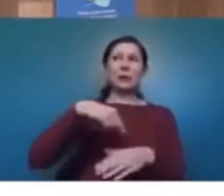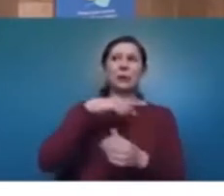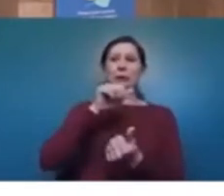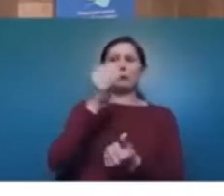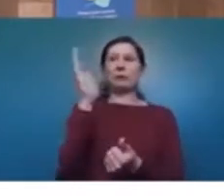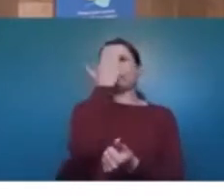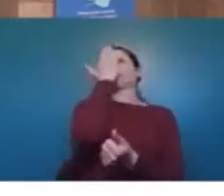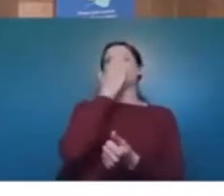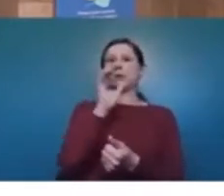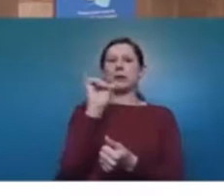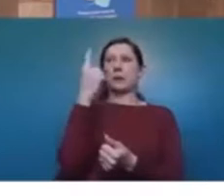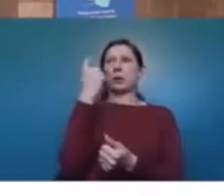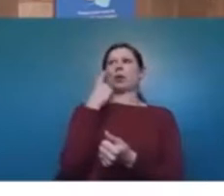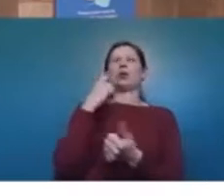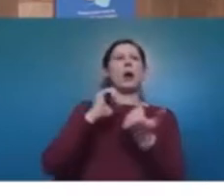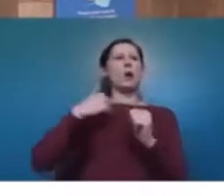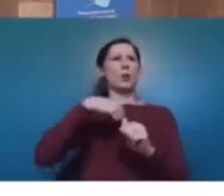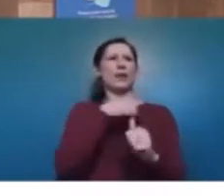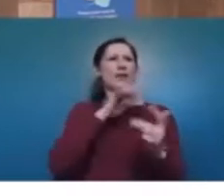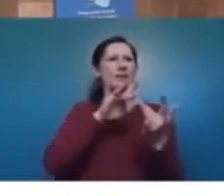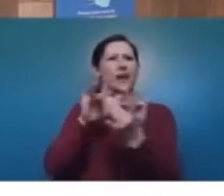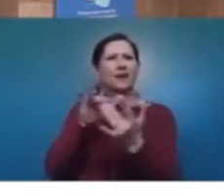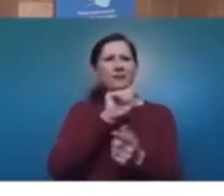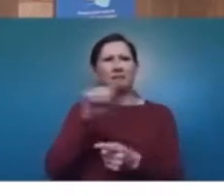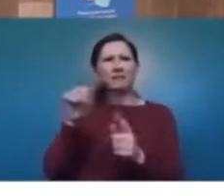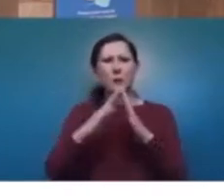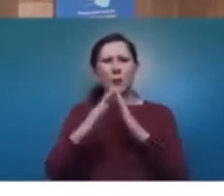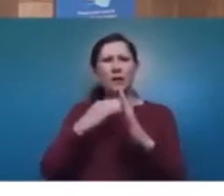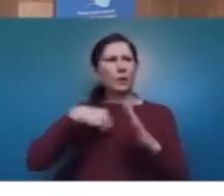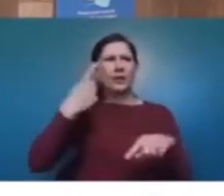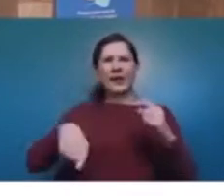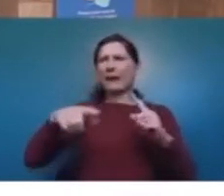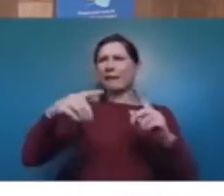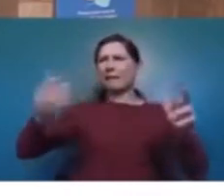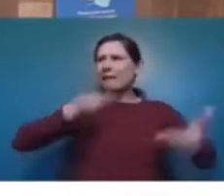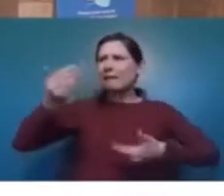faced with the same question. How do we connect to our community when we can't welcome them here into the Aquarium?